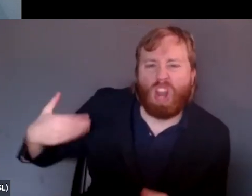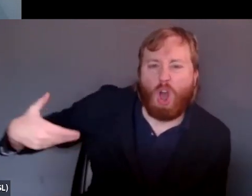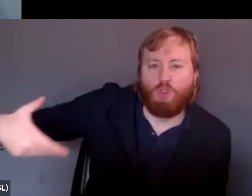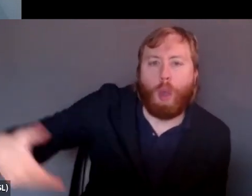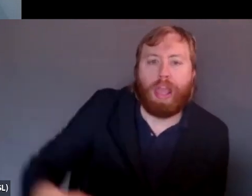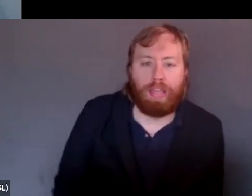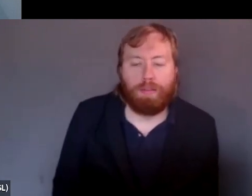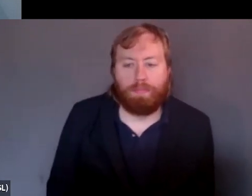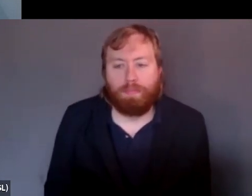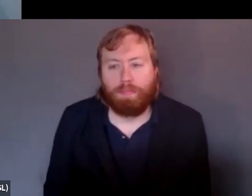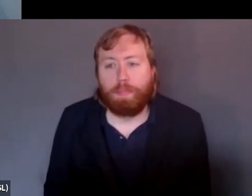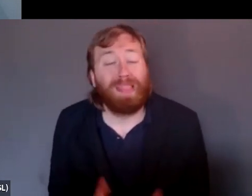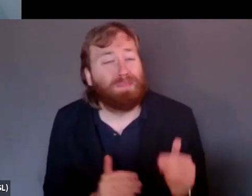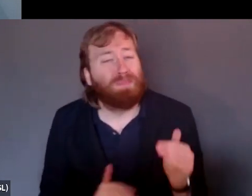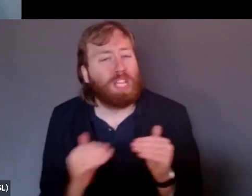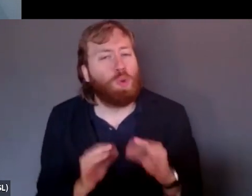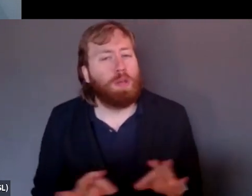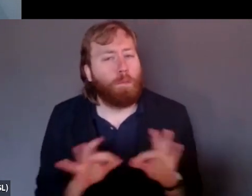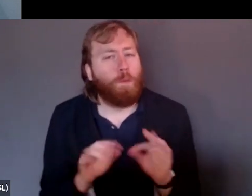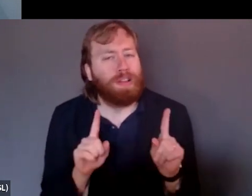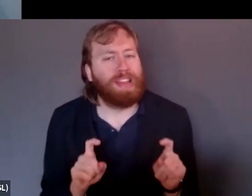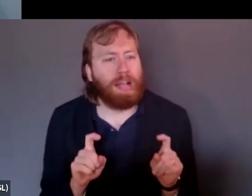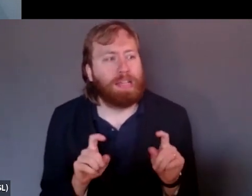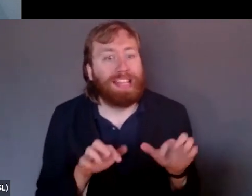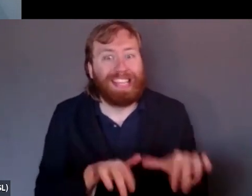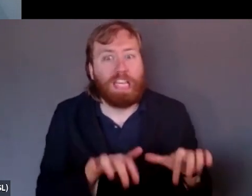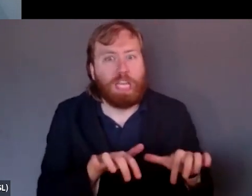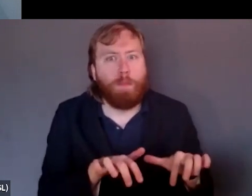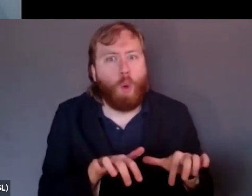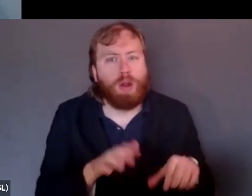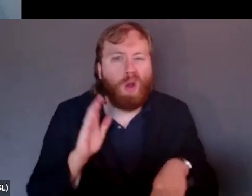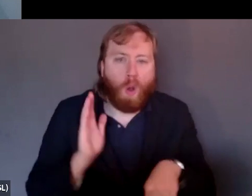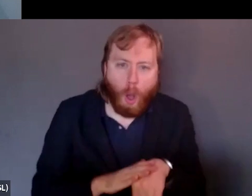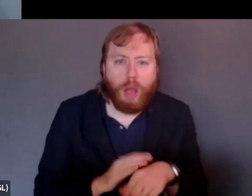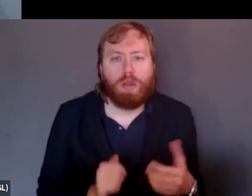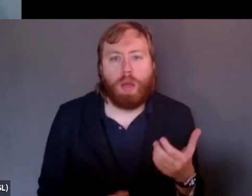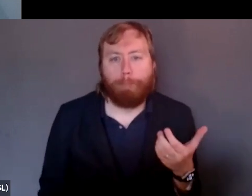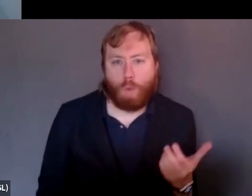It's equally important to test keyboard testing on a mobile device as it is on a desktop